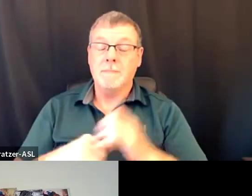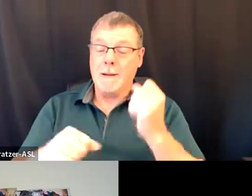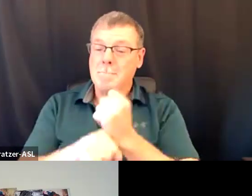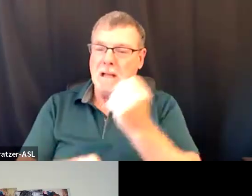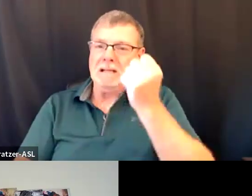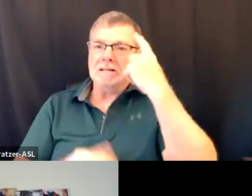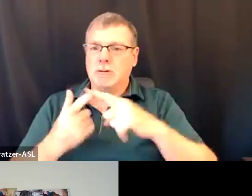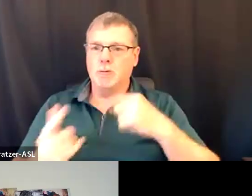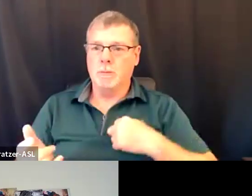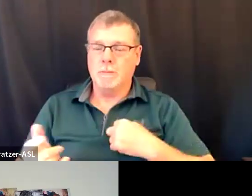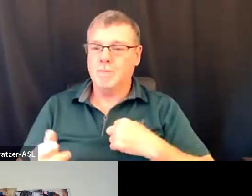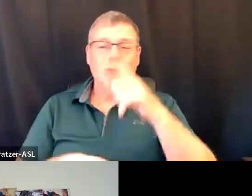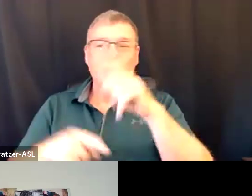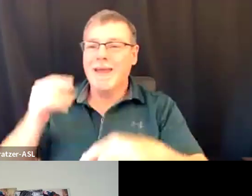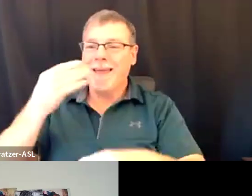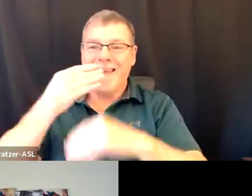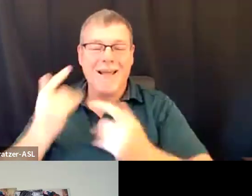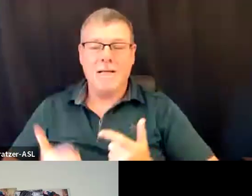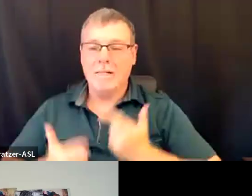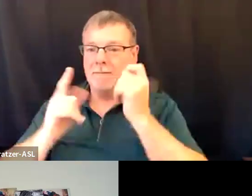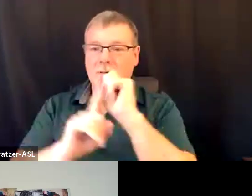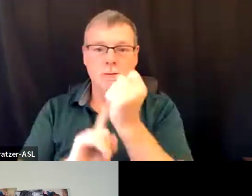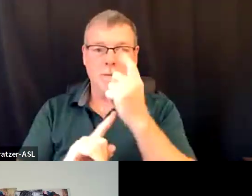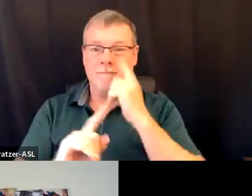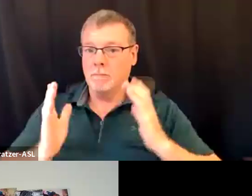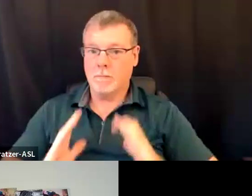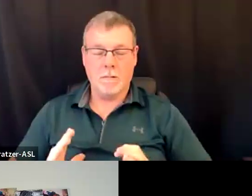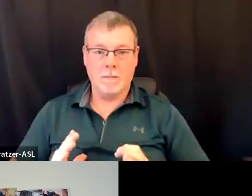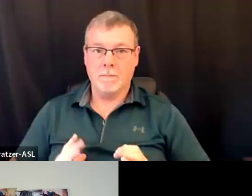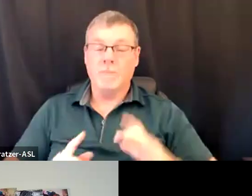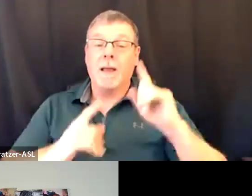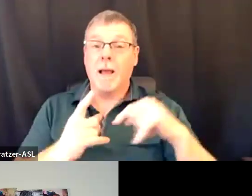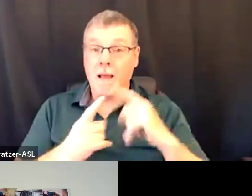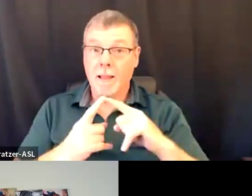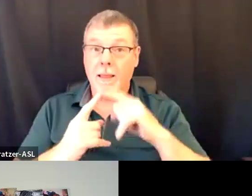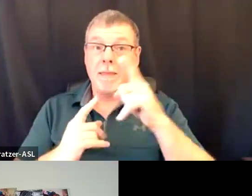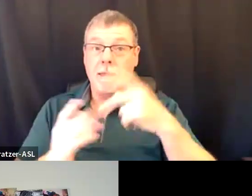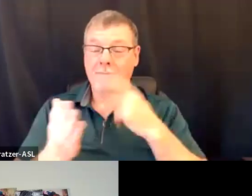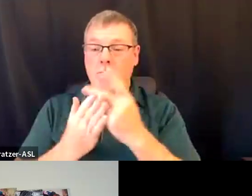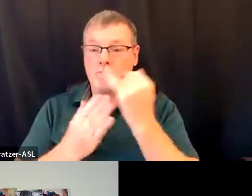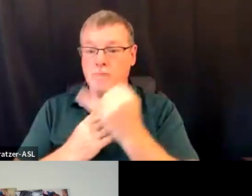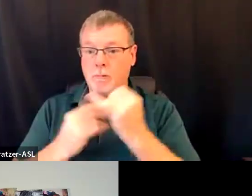to add a current living situation for a client, unless they have a project start date.